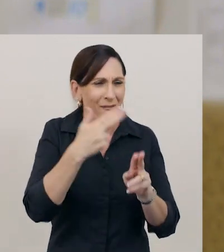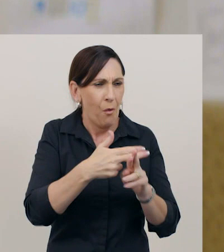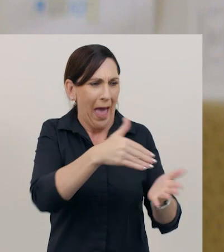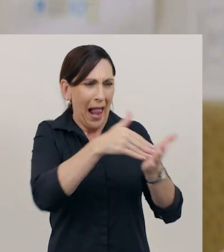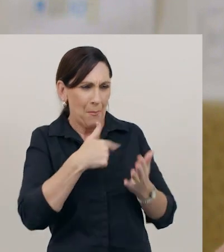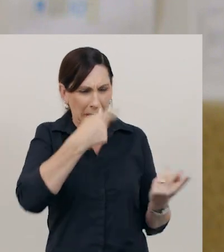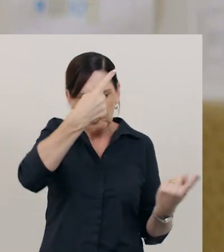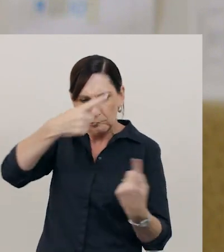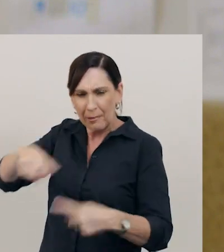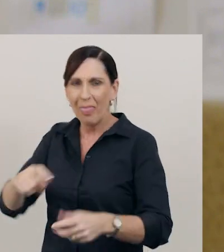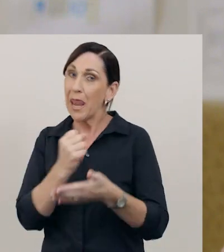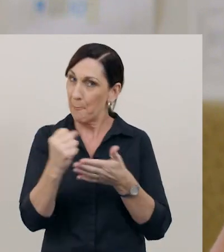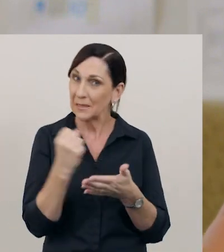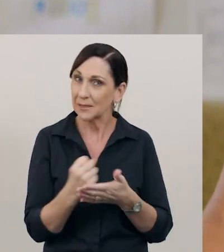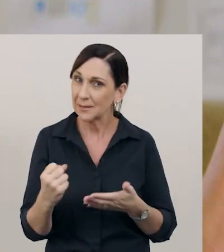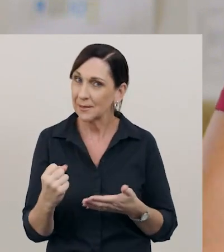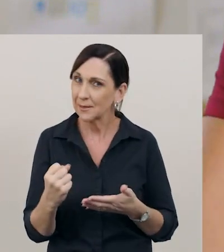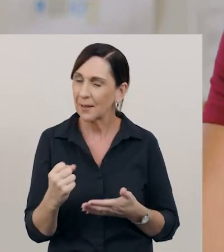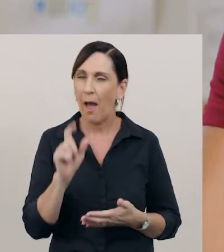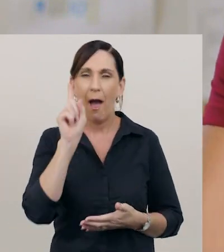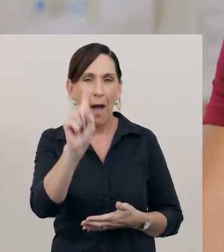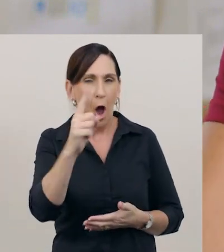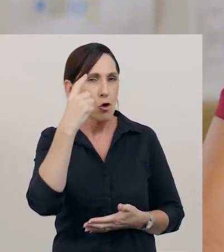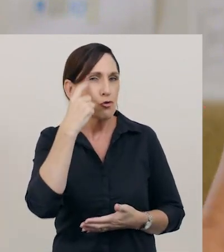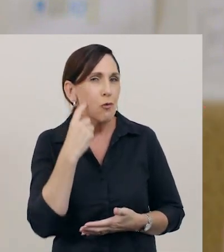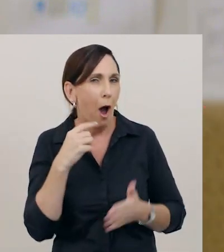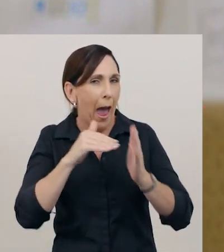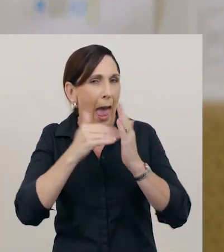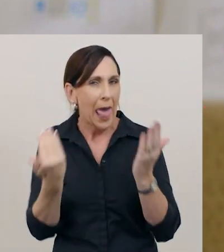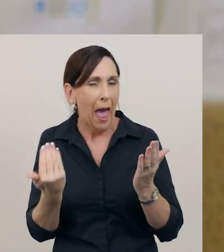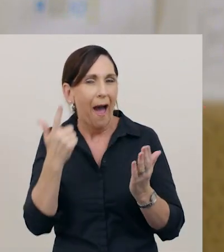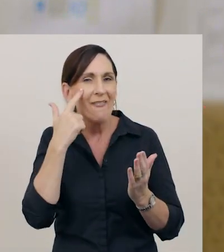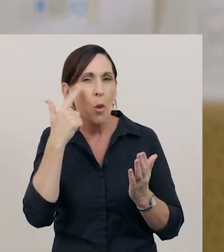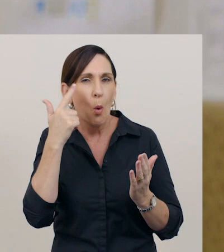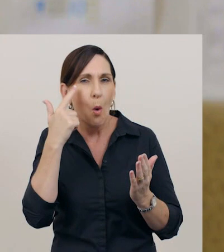Let’s see if we can use them to add a string of numbers.